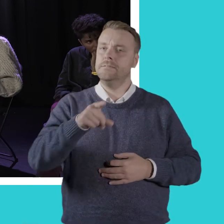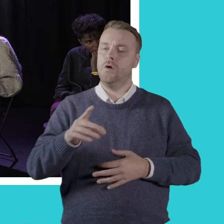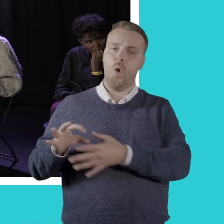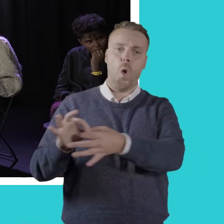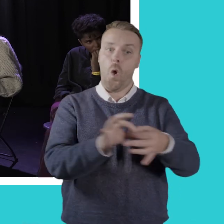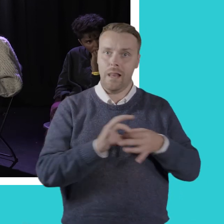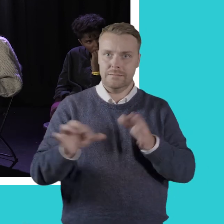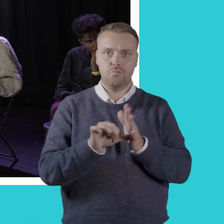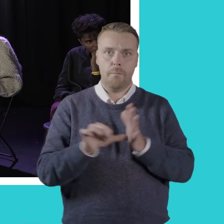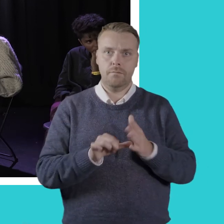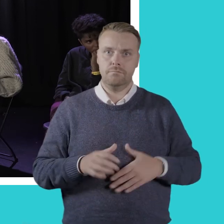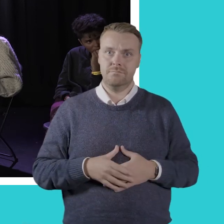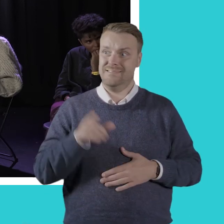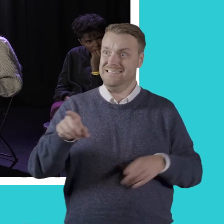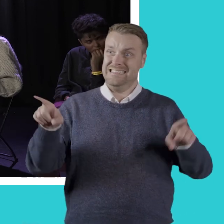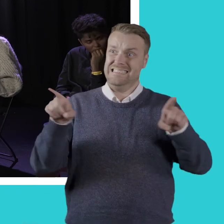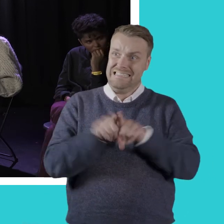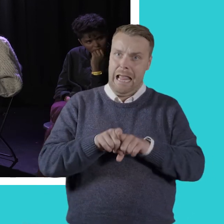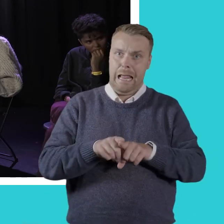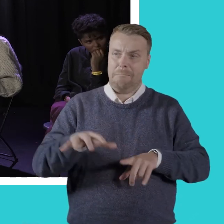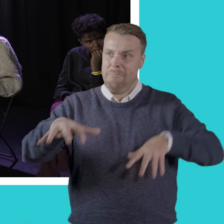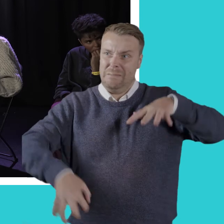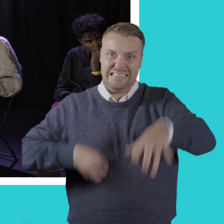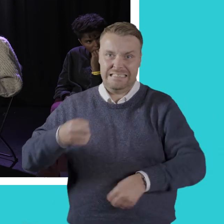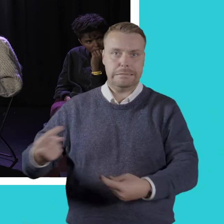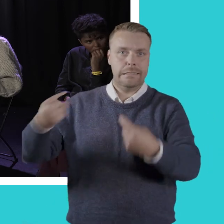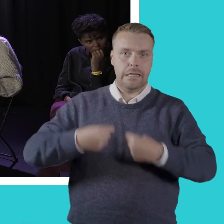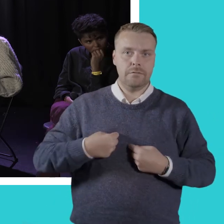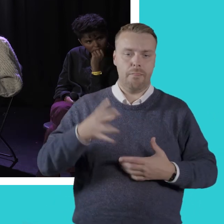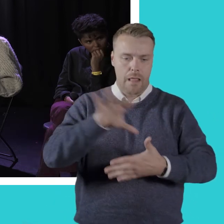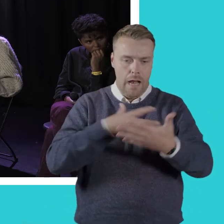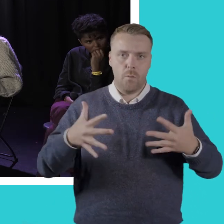being attacked by the same beast and the language has to be like how can we really face that